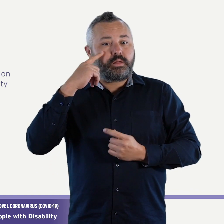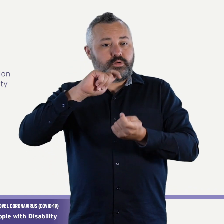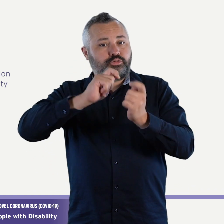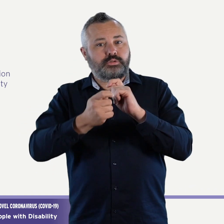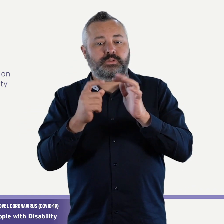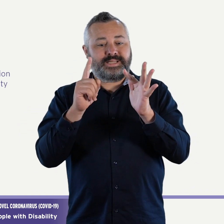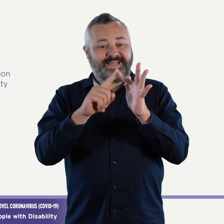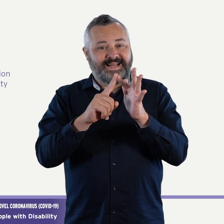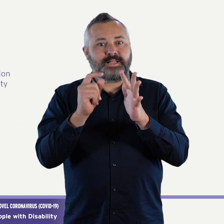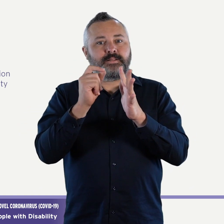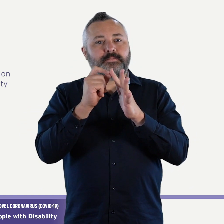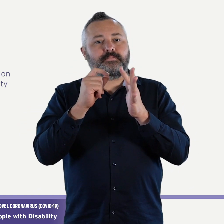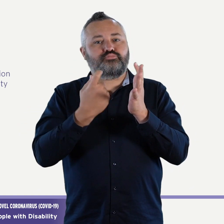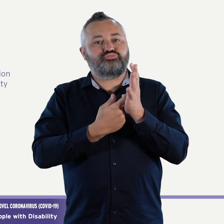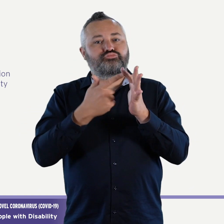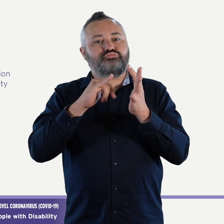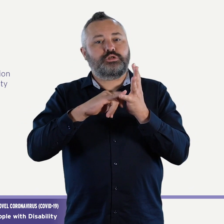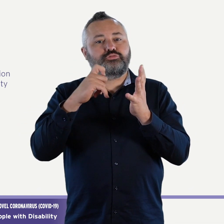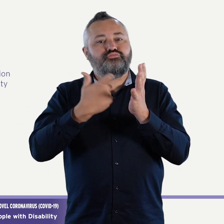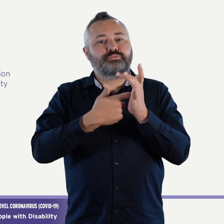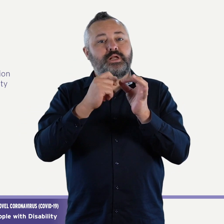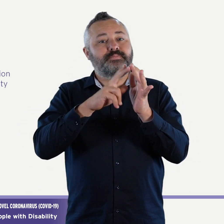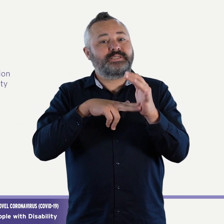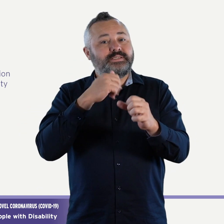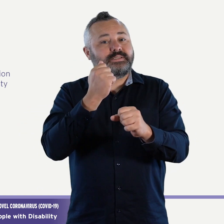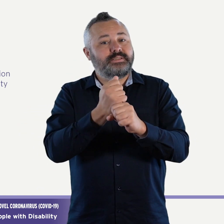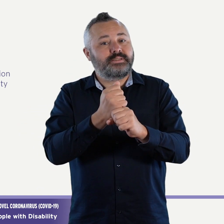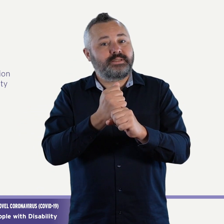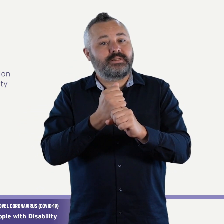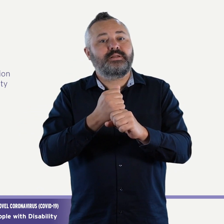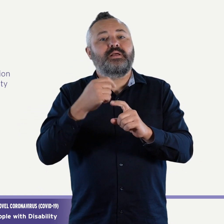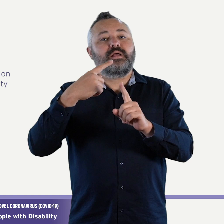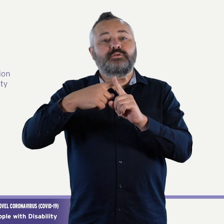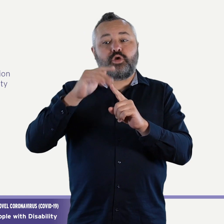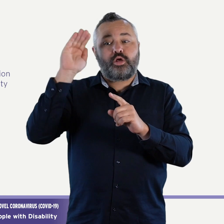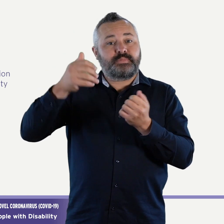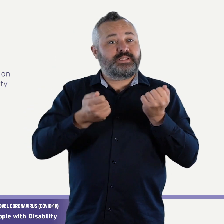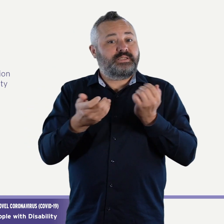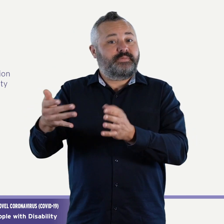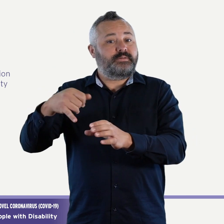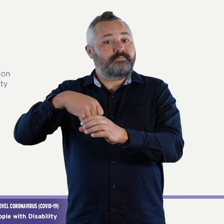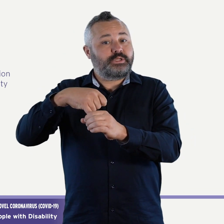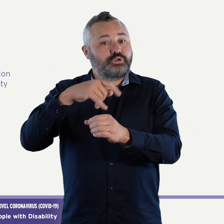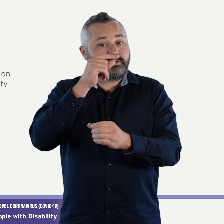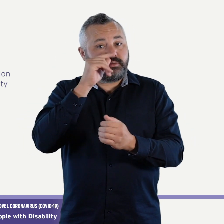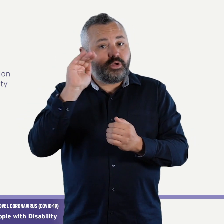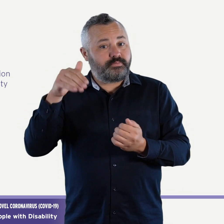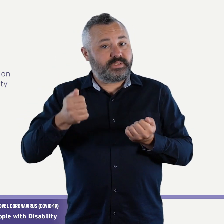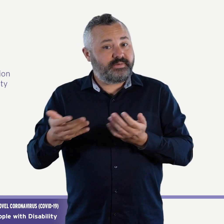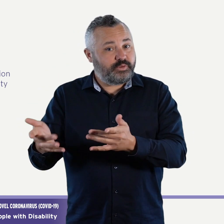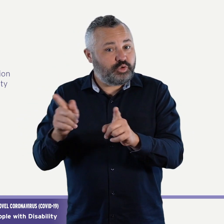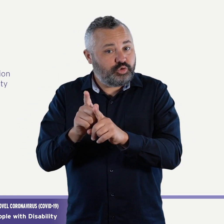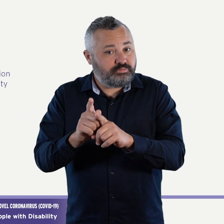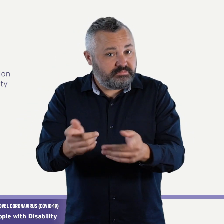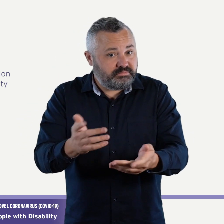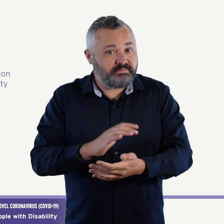Encourage adoption of ePrescribing and home delivery options.